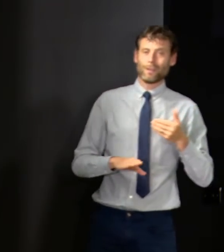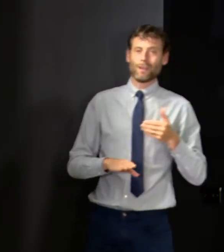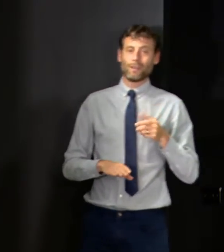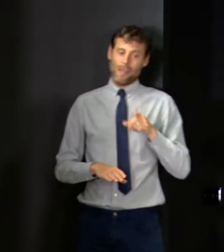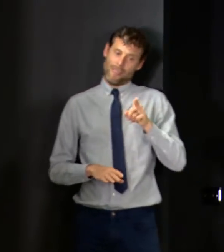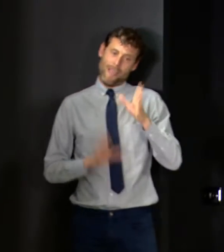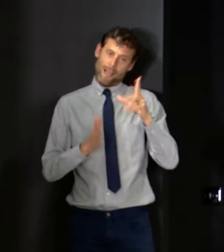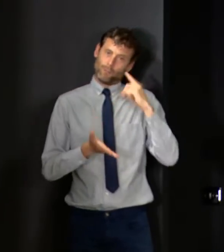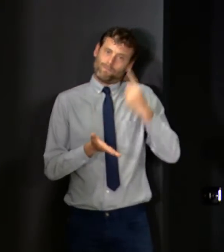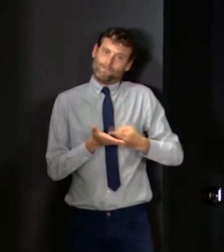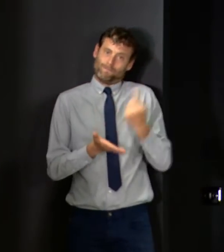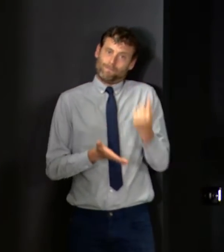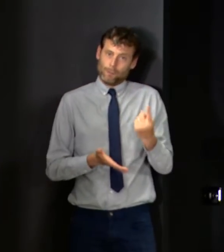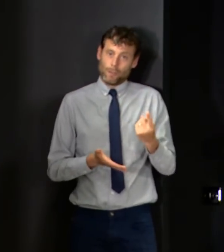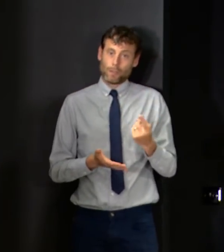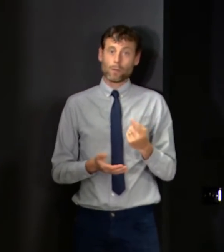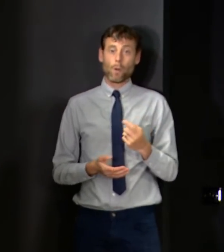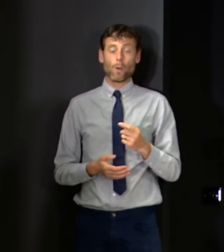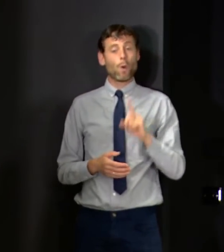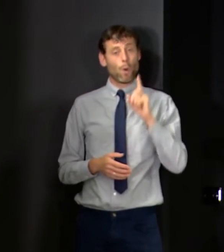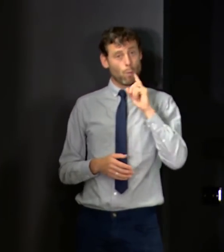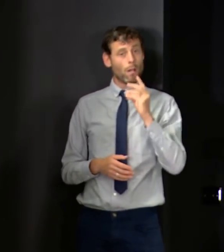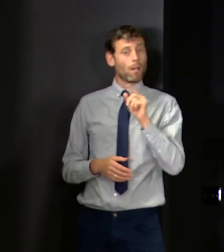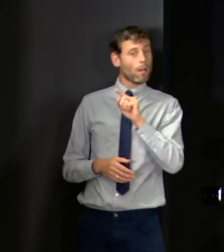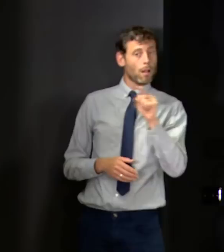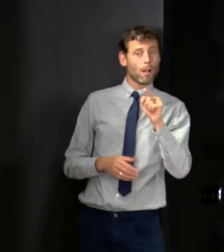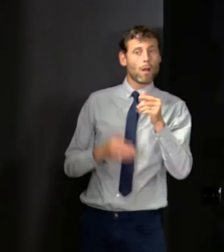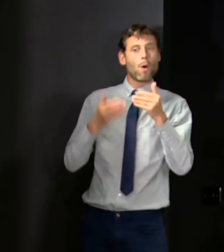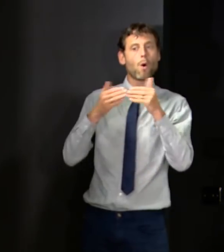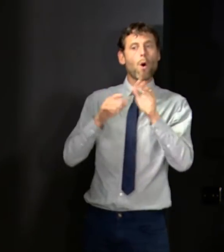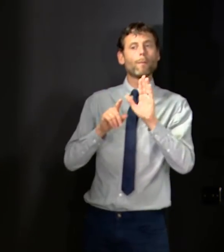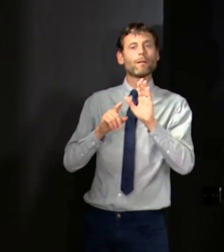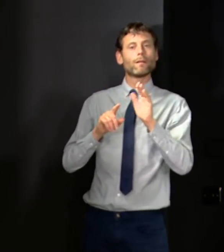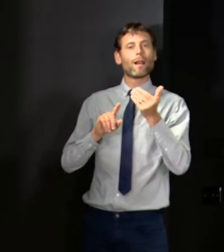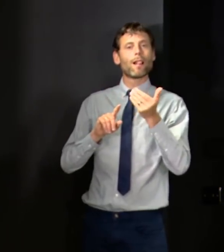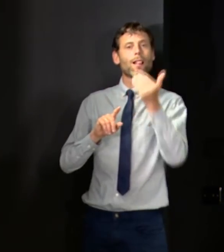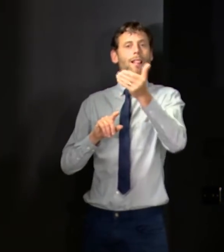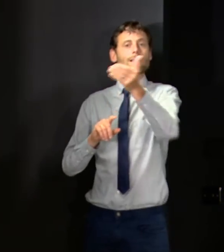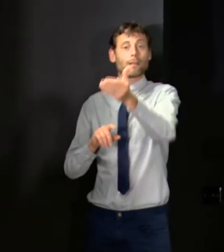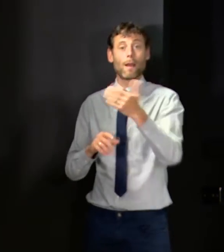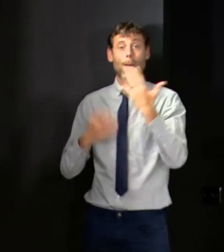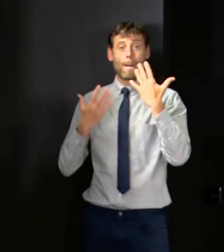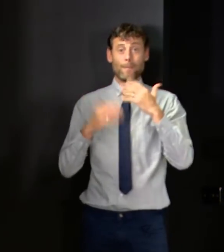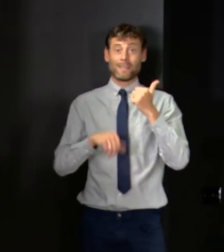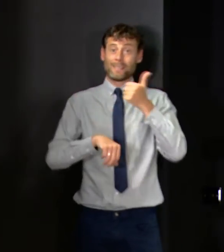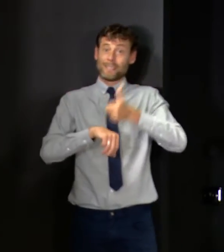who will reopen at a later date. There has already been financial support for many theatres